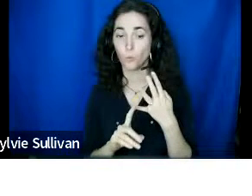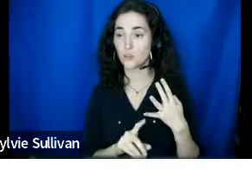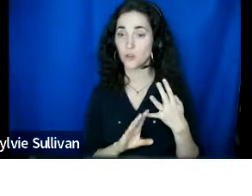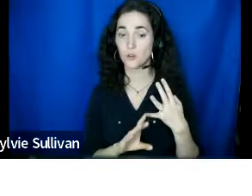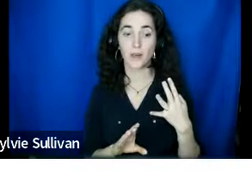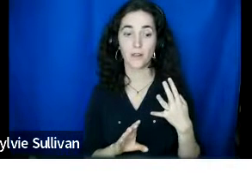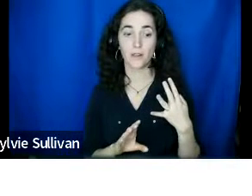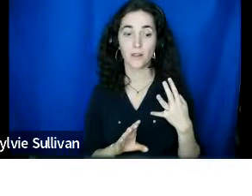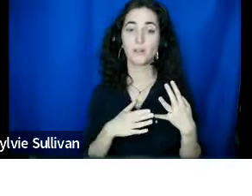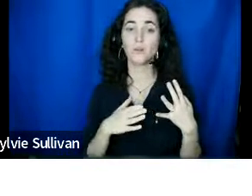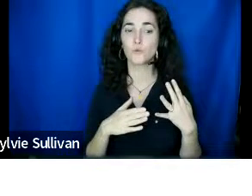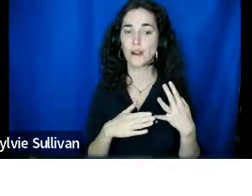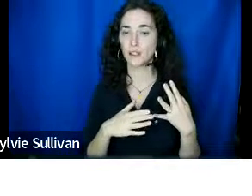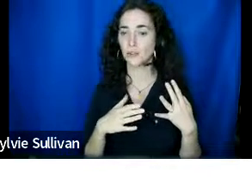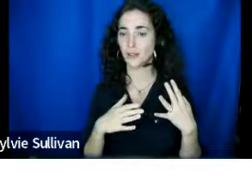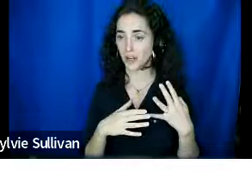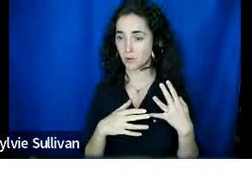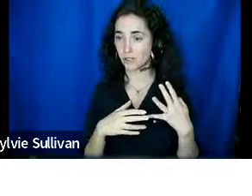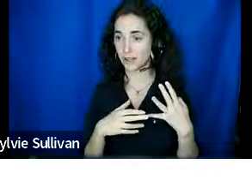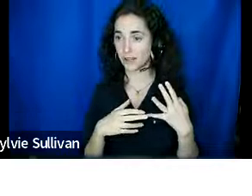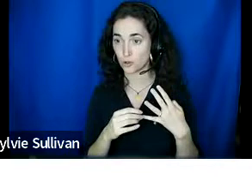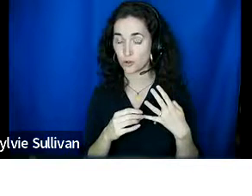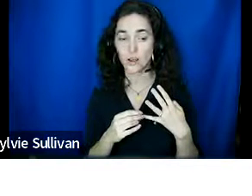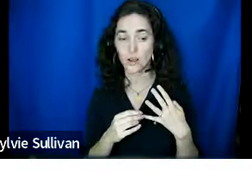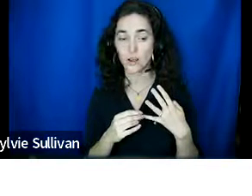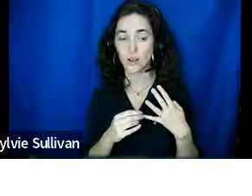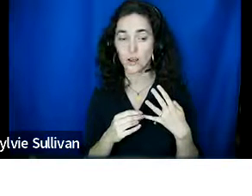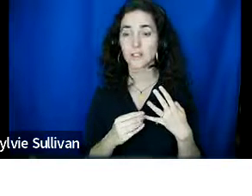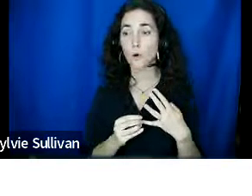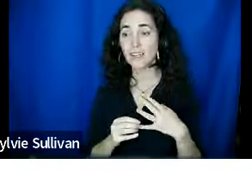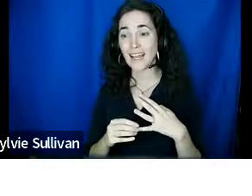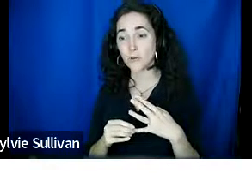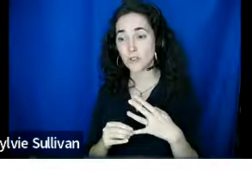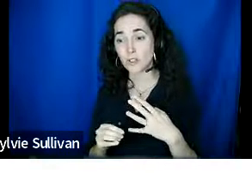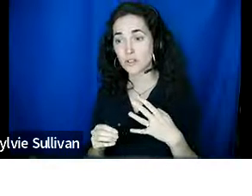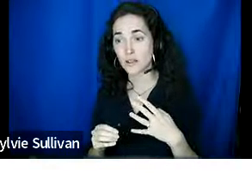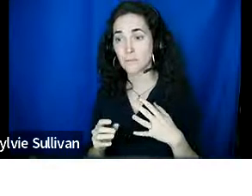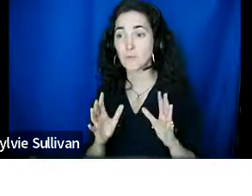you have to have in your method is to include regular and varied exposure. In spoken languages,